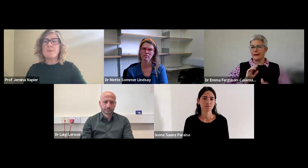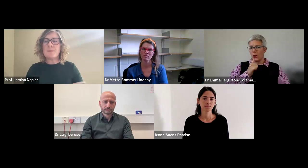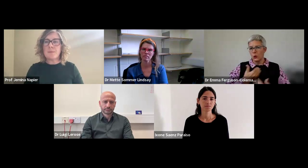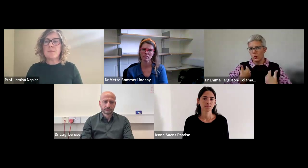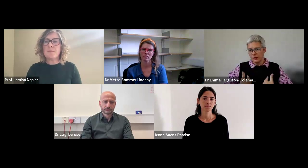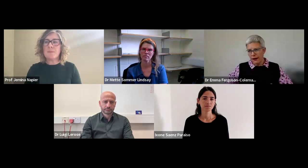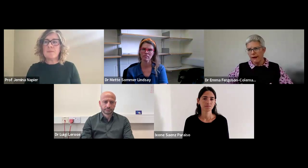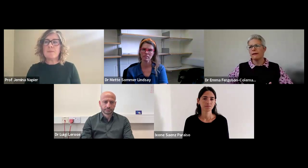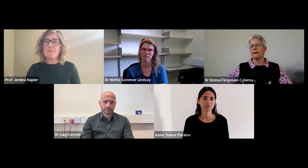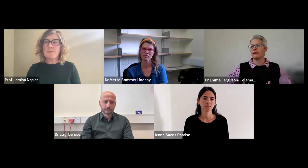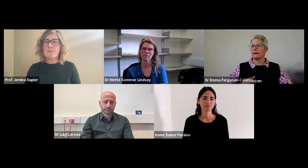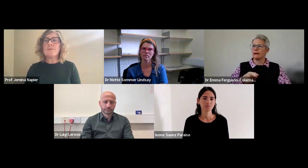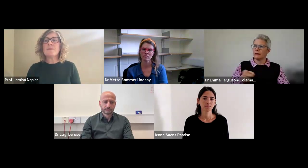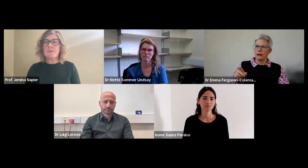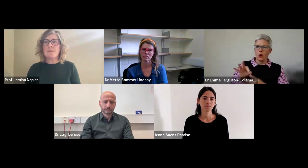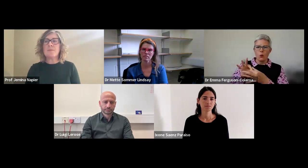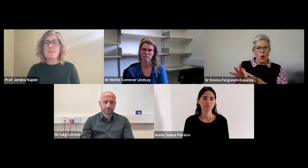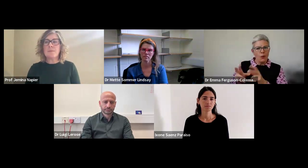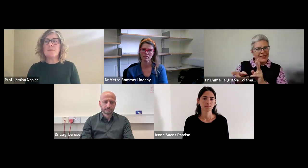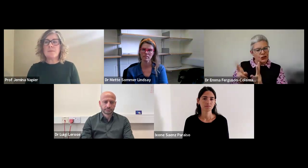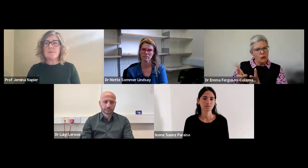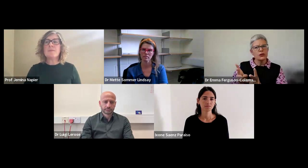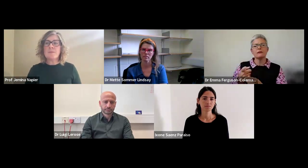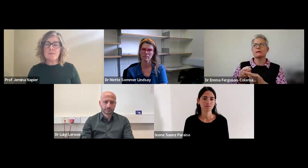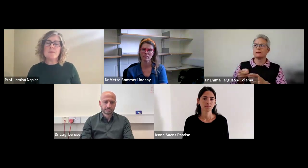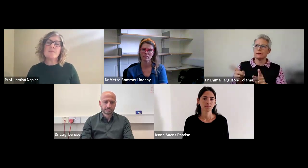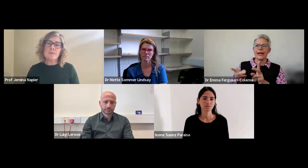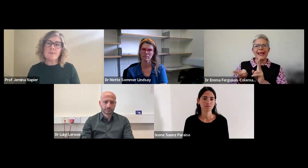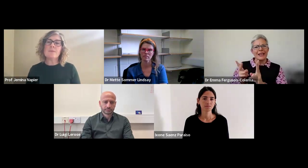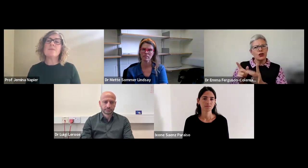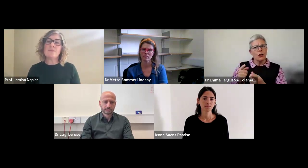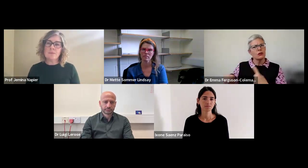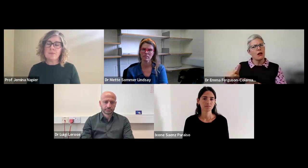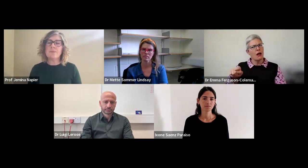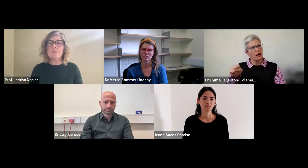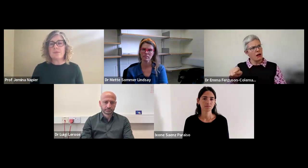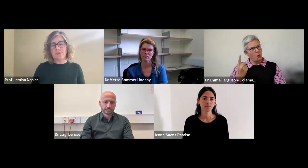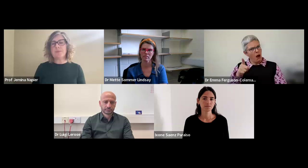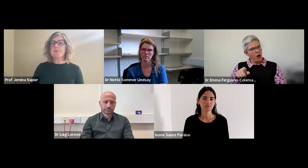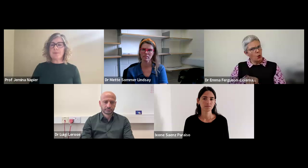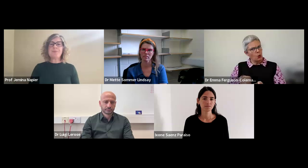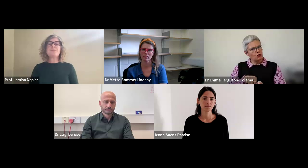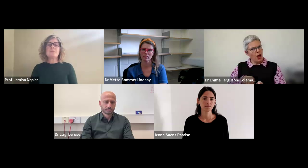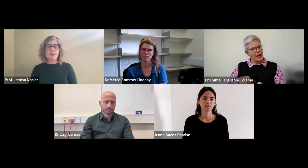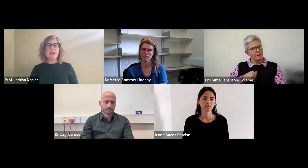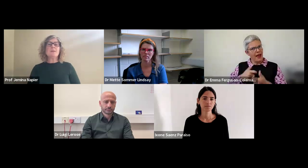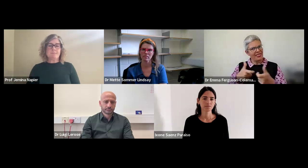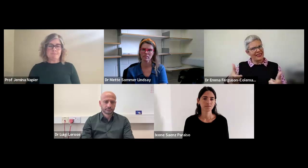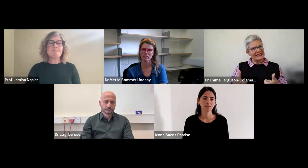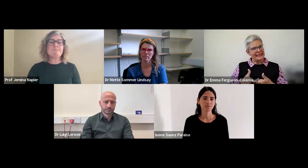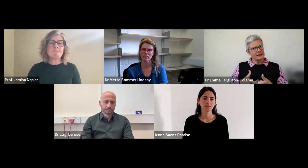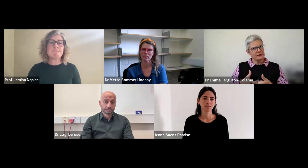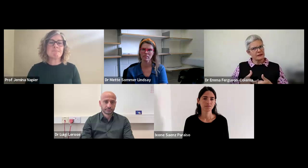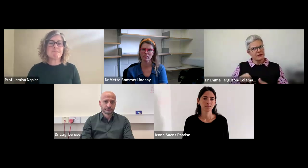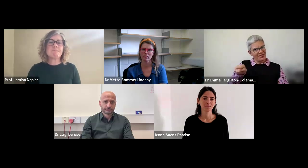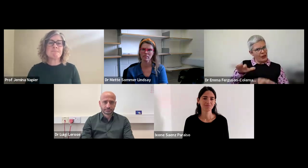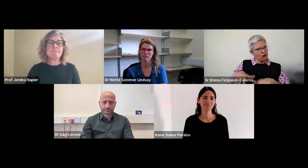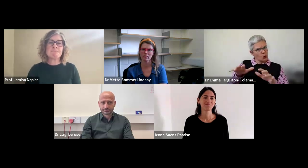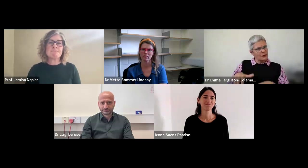are inherent attitudes. I'm a deaf BSL user, I'm working with a sign language interpreter.